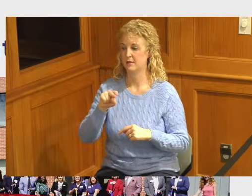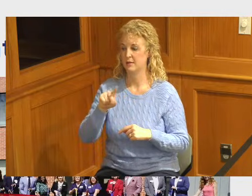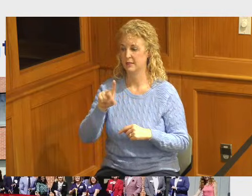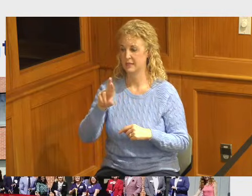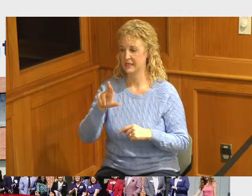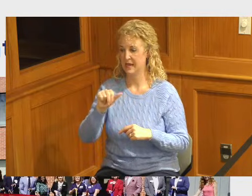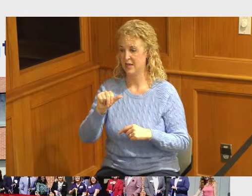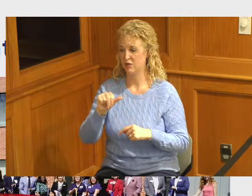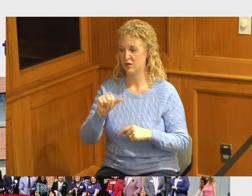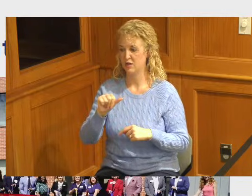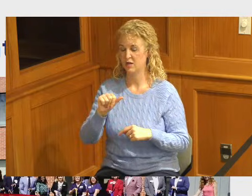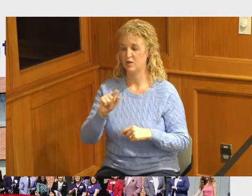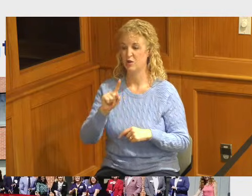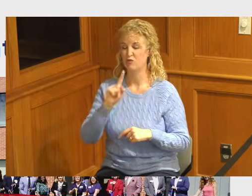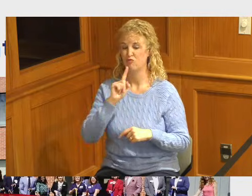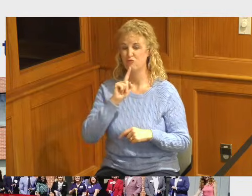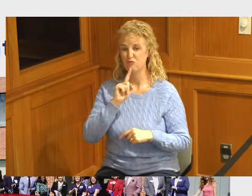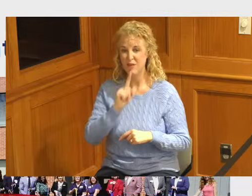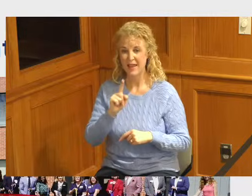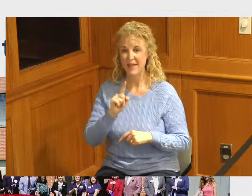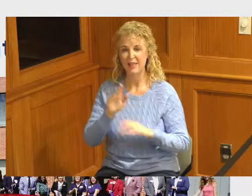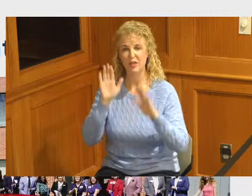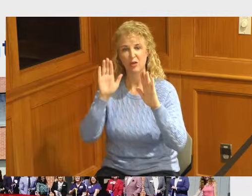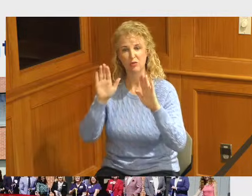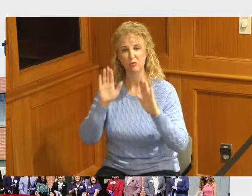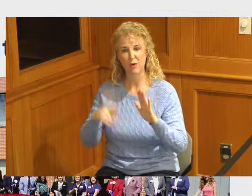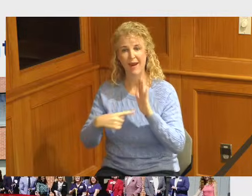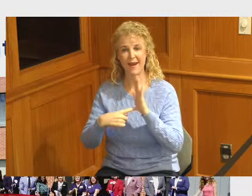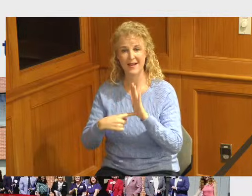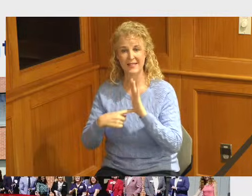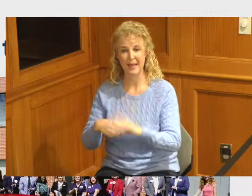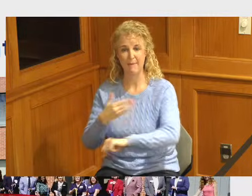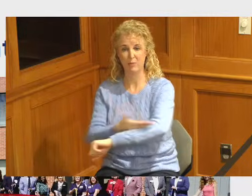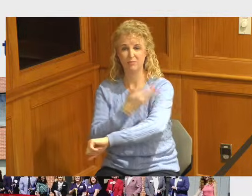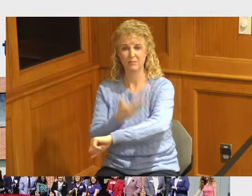really significant renovation of a of a of a of a building, a beautiful old building in Walnut